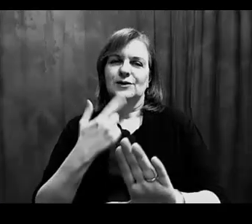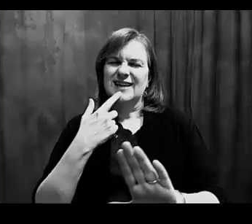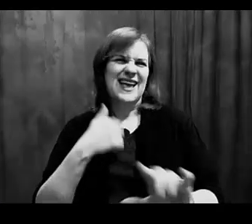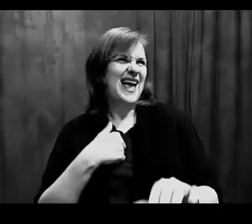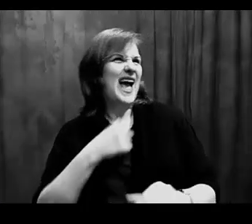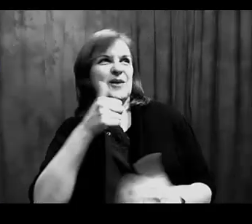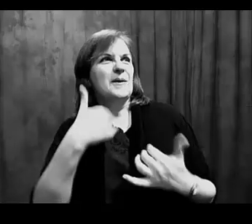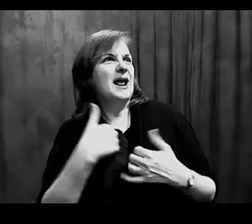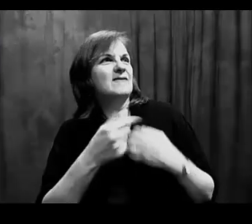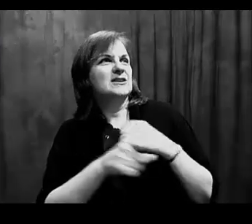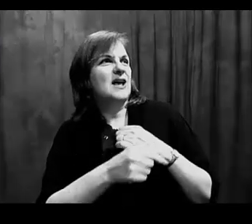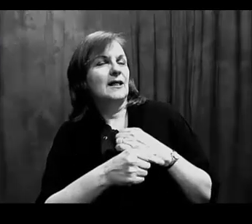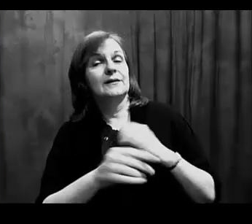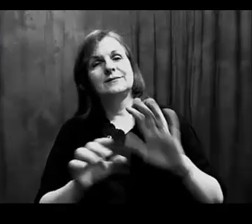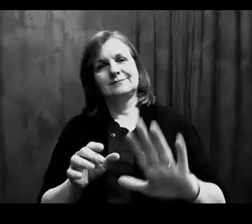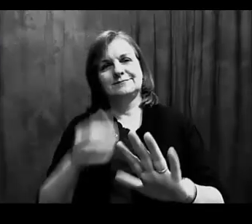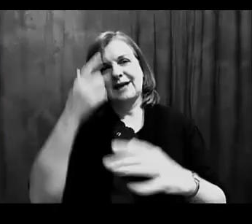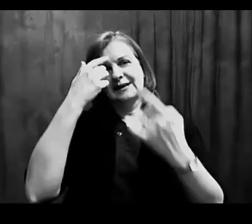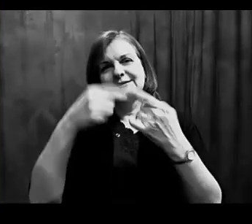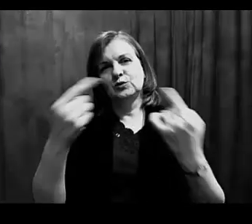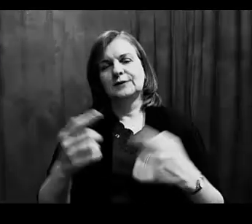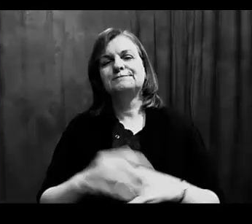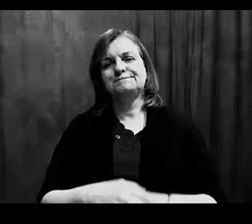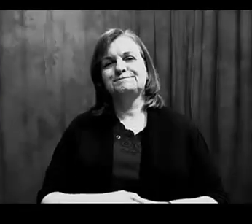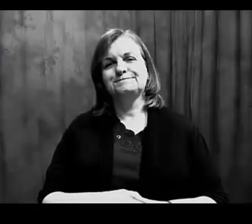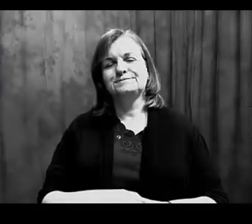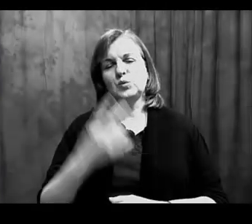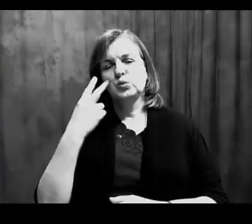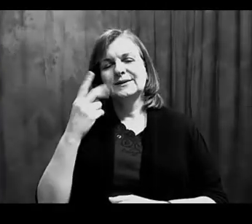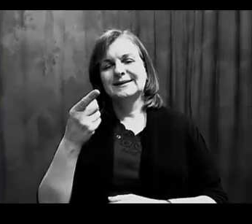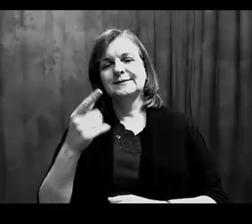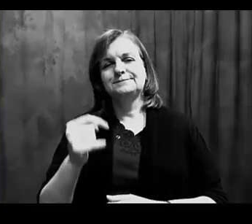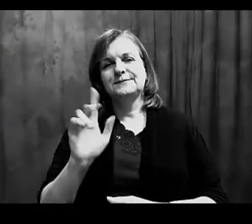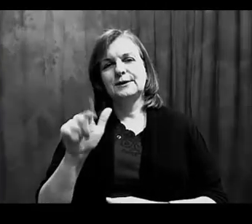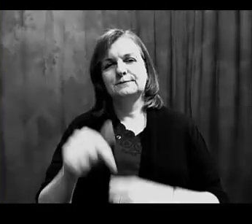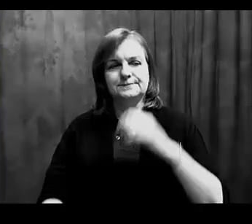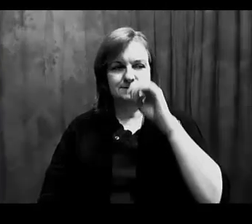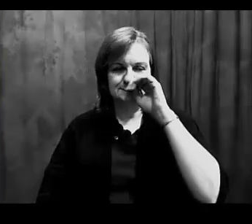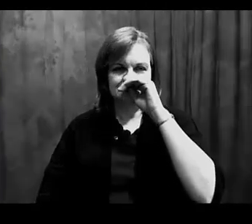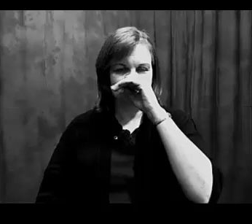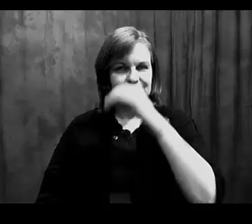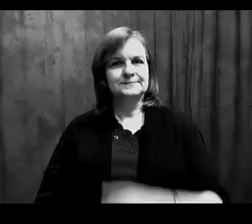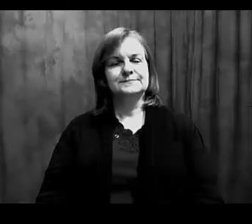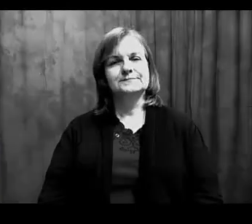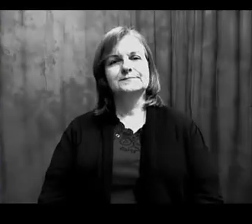now before you say "but I don't have a tail!" I disagree -- we will look at your tail!